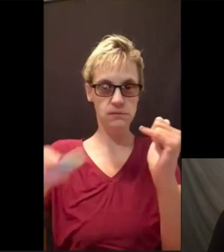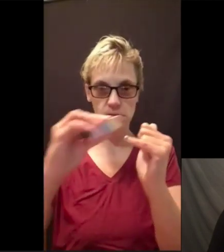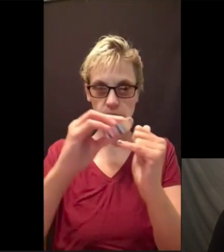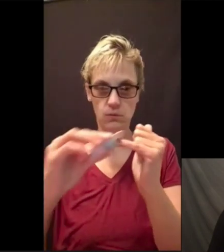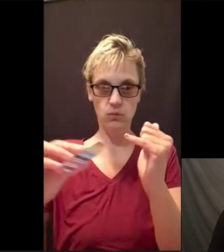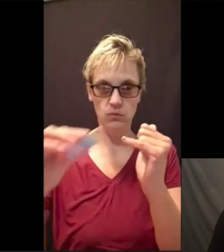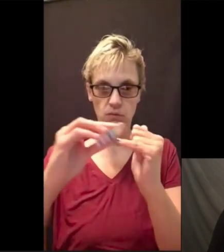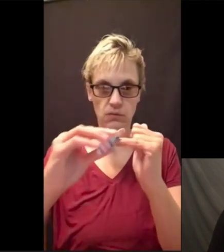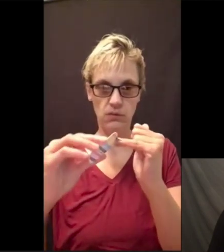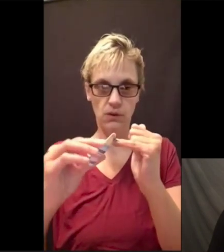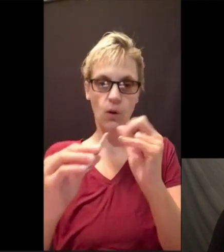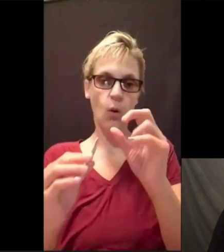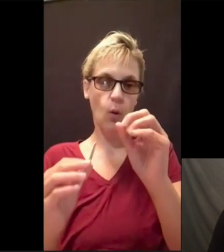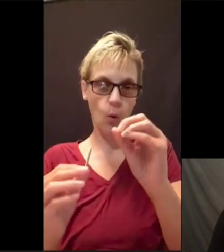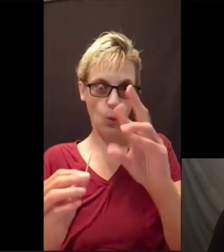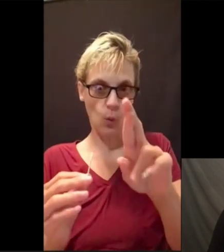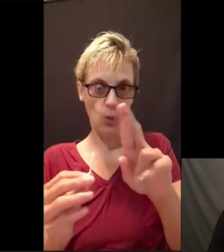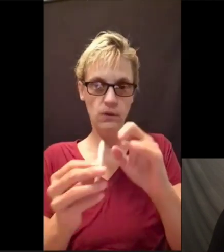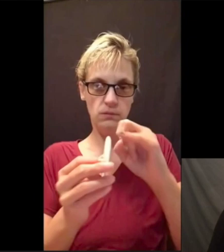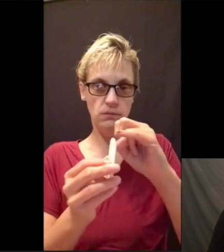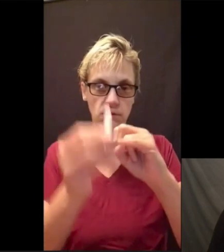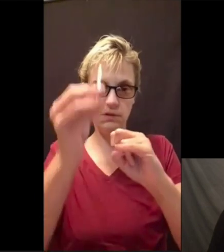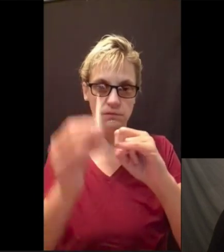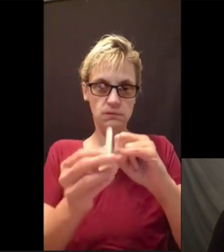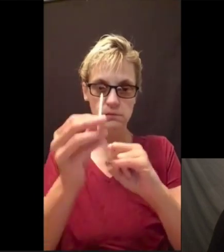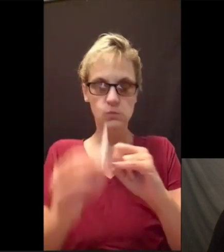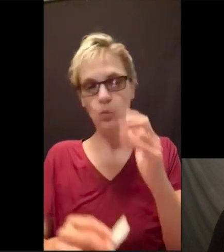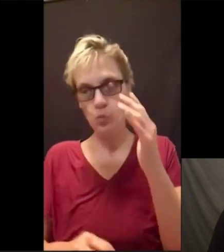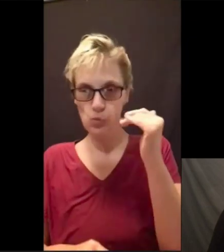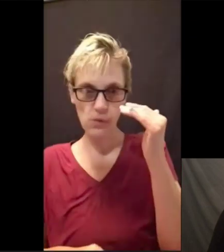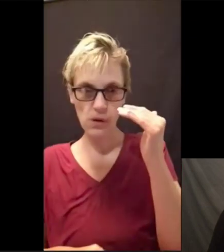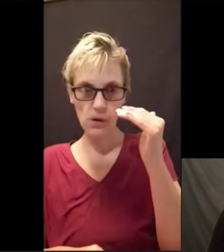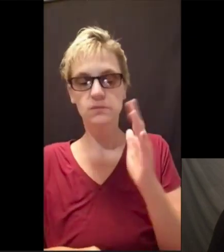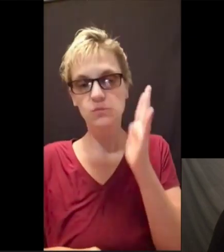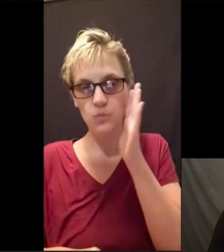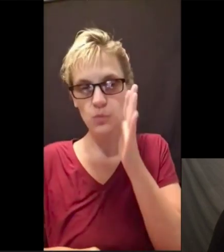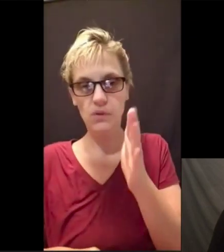You're not going to file to the side. Or you're not going to file up.